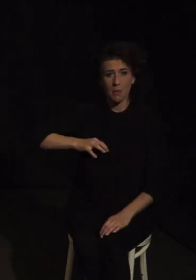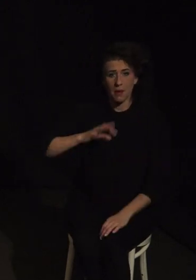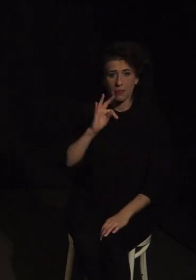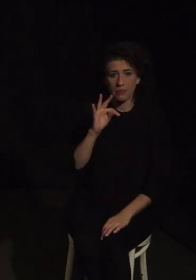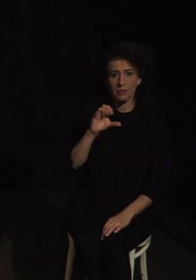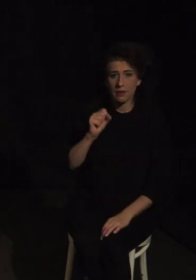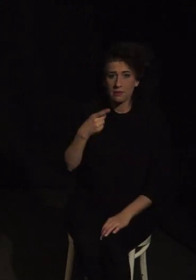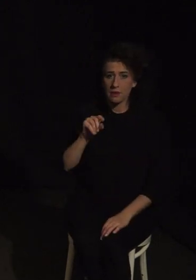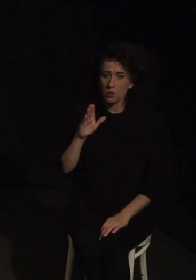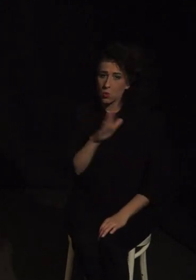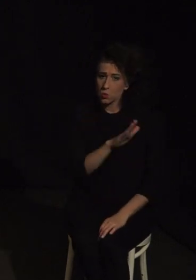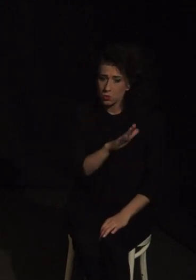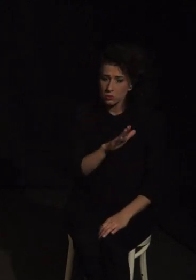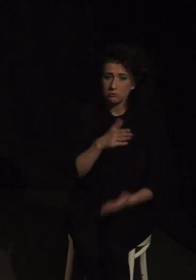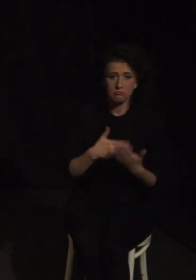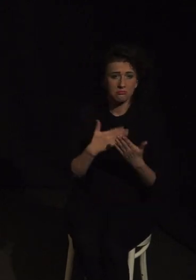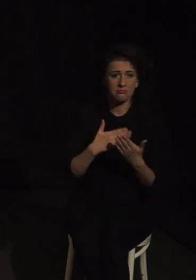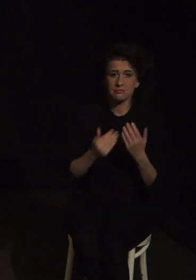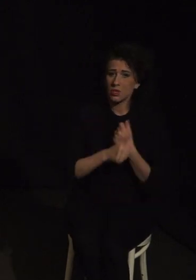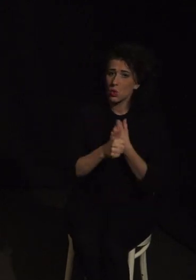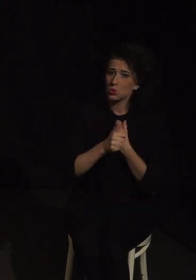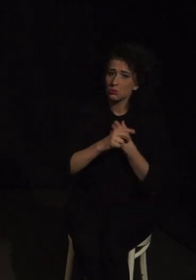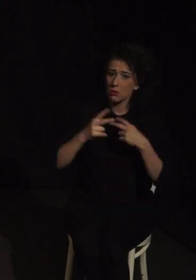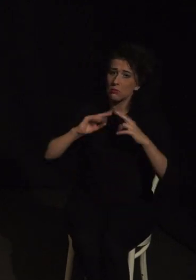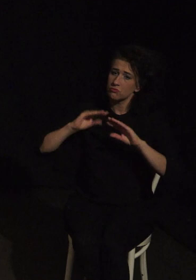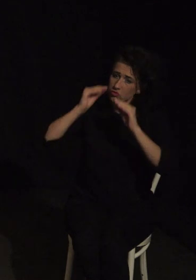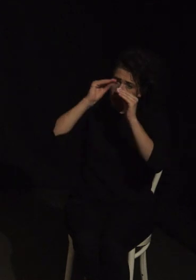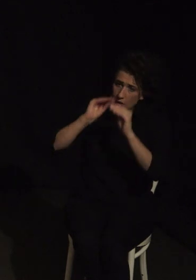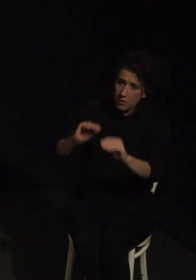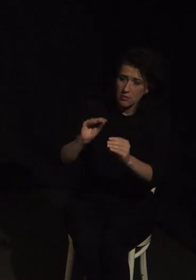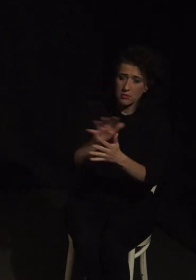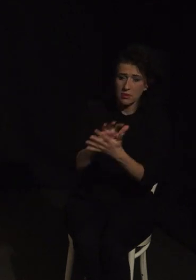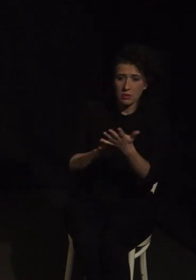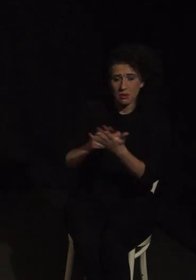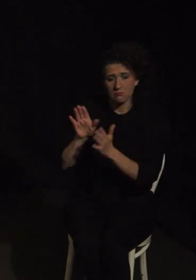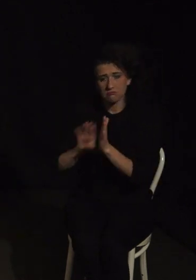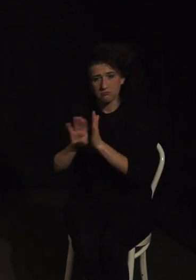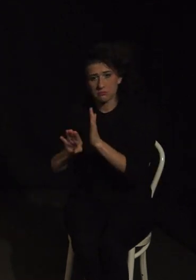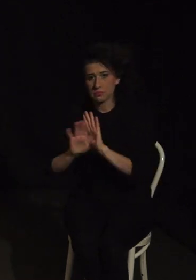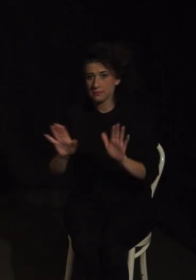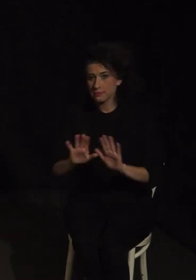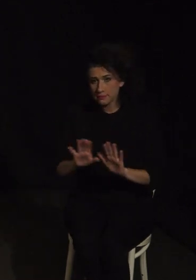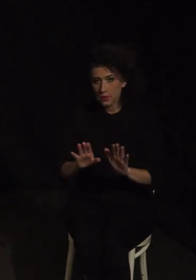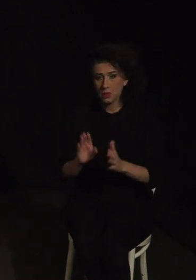his purpose was not only to convey some content or to describe something.